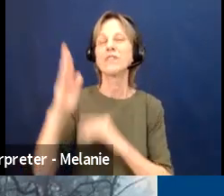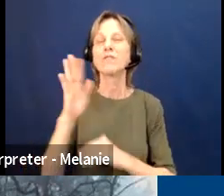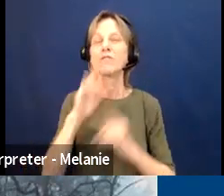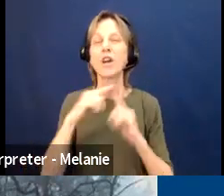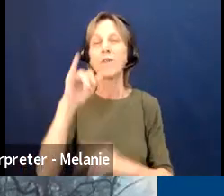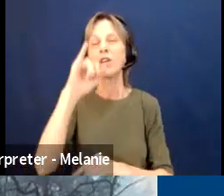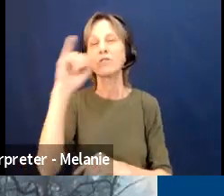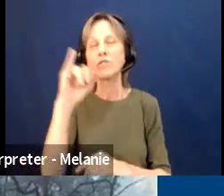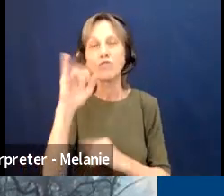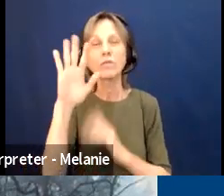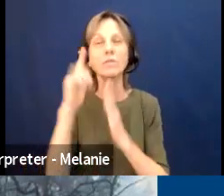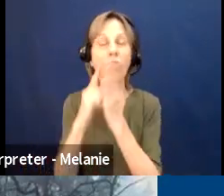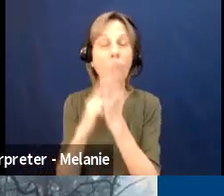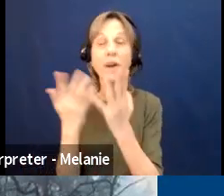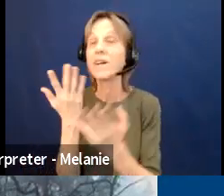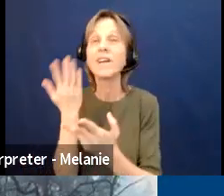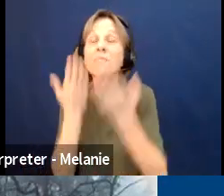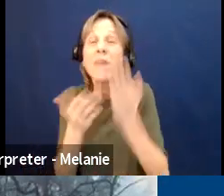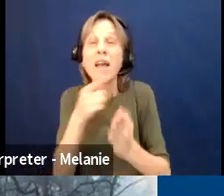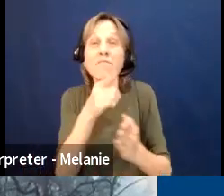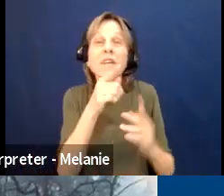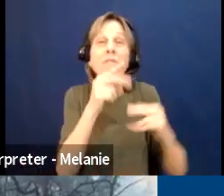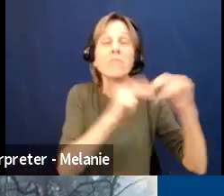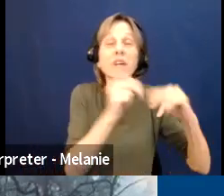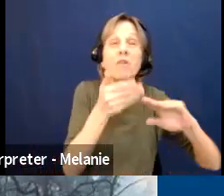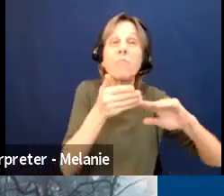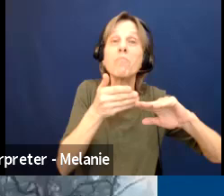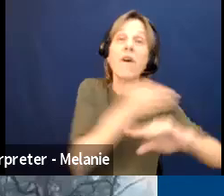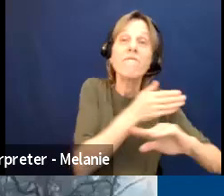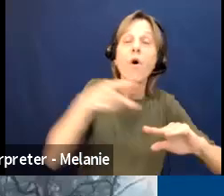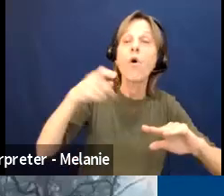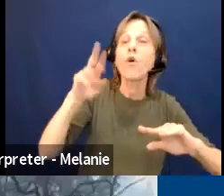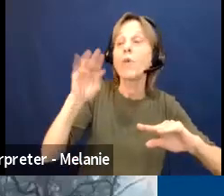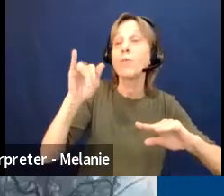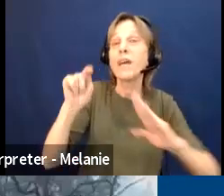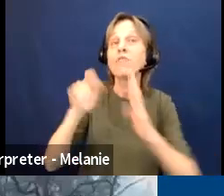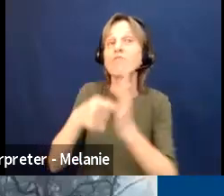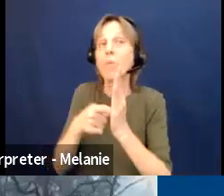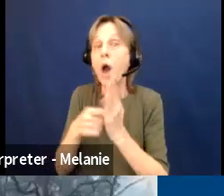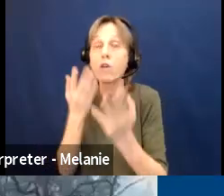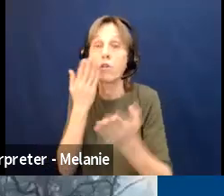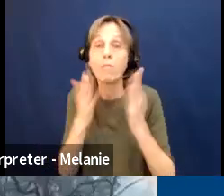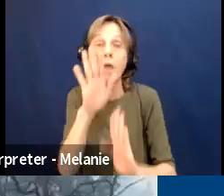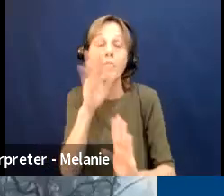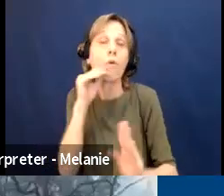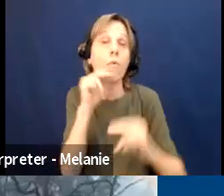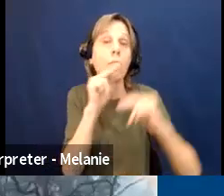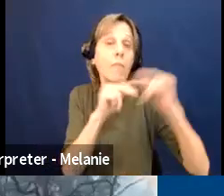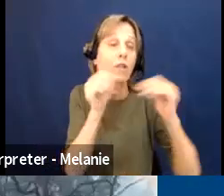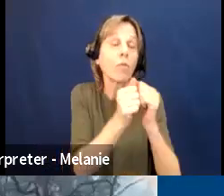have been built before there was even a permit required or your cabin or home may have been built without a permit it might have been built under an older code typically new work is going